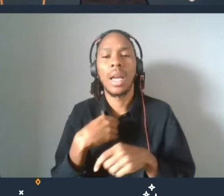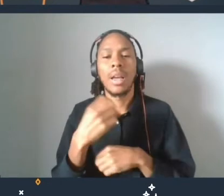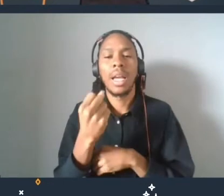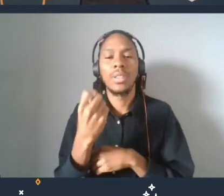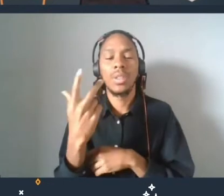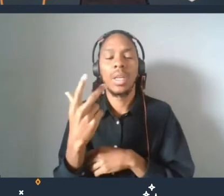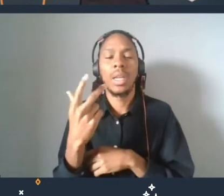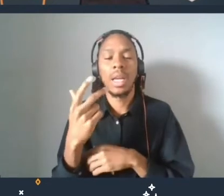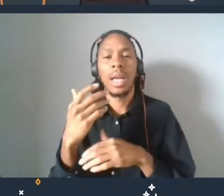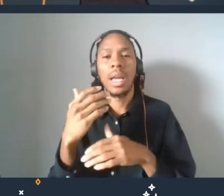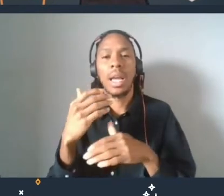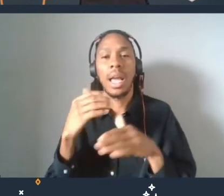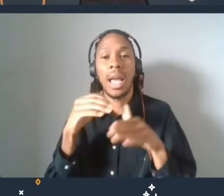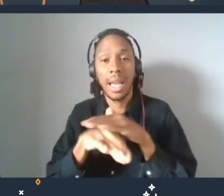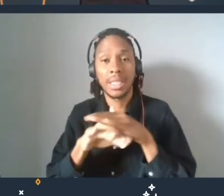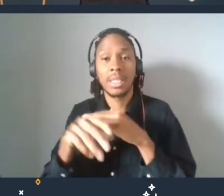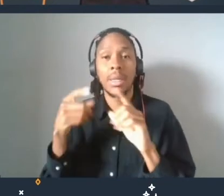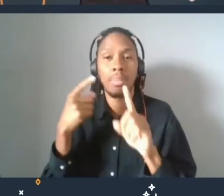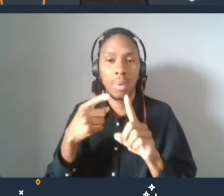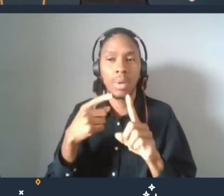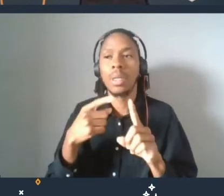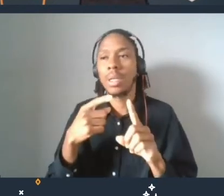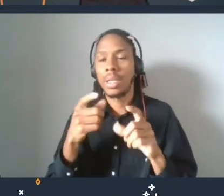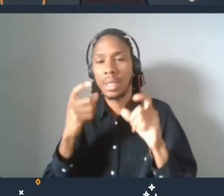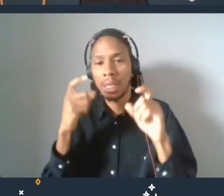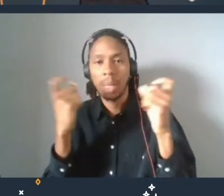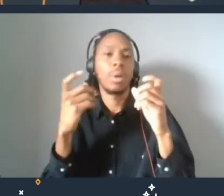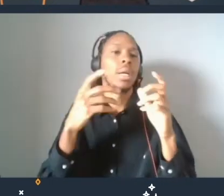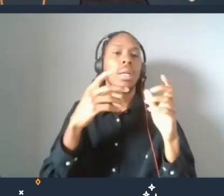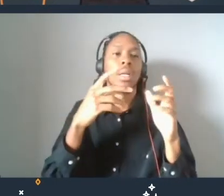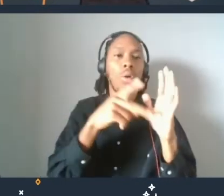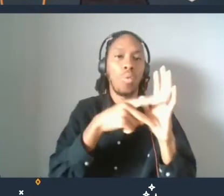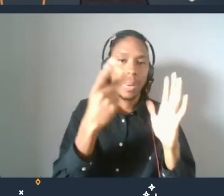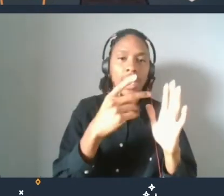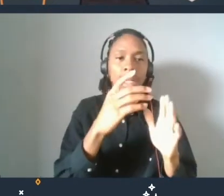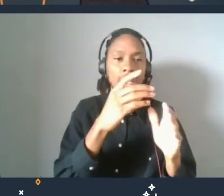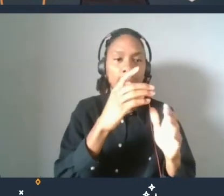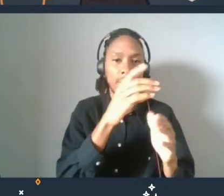to accelerate the performance of replicated data sets and to increase your resiliency for critical data